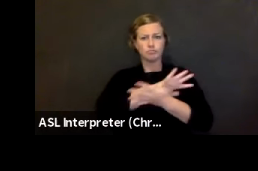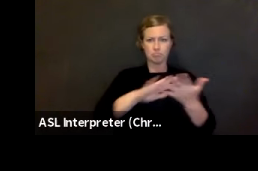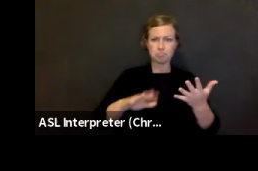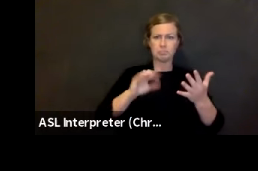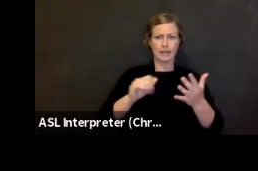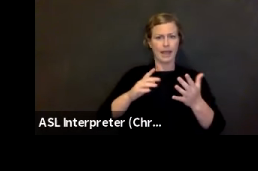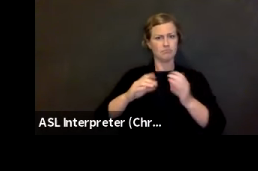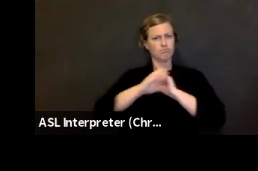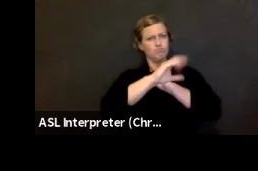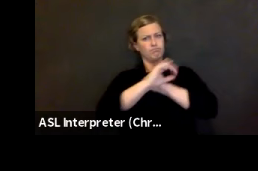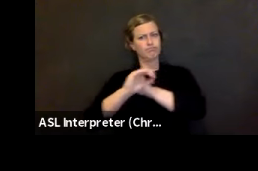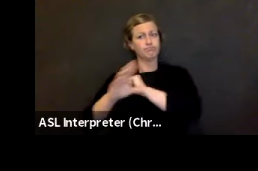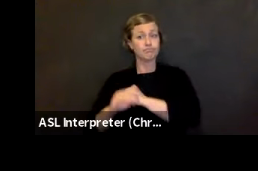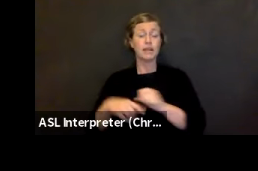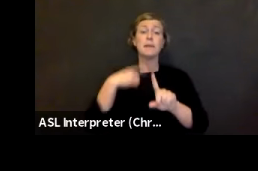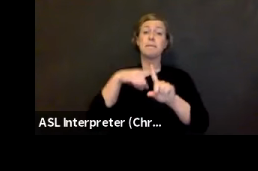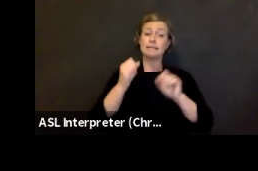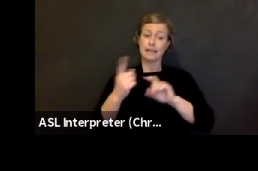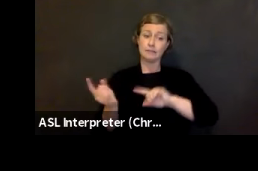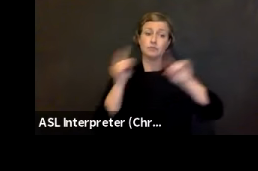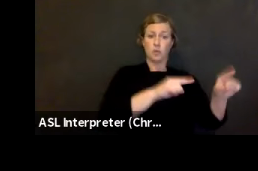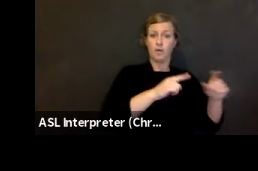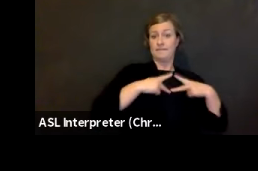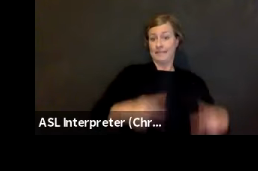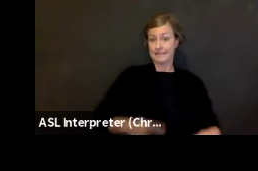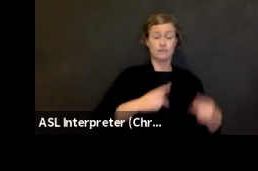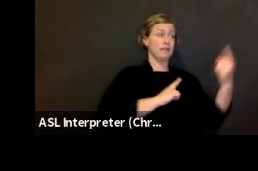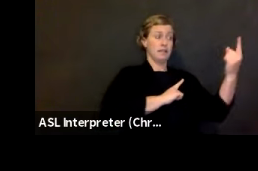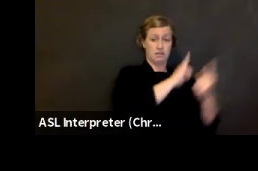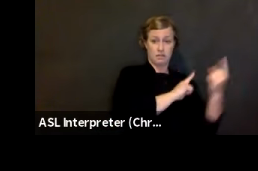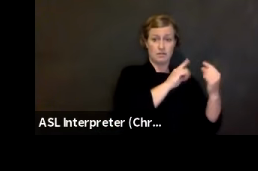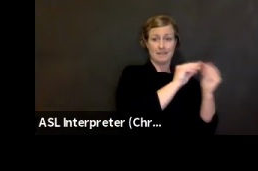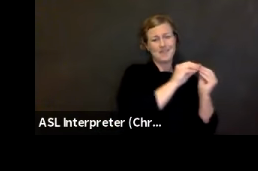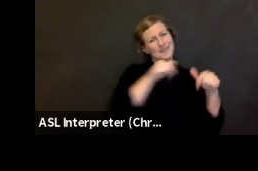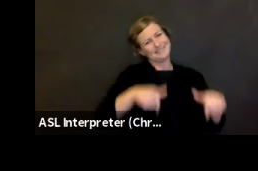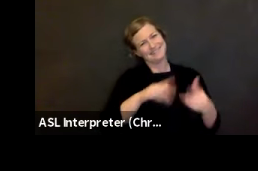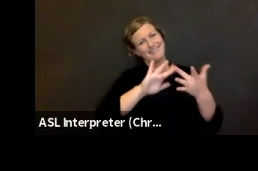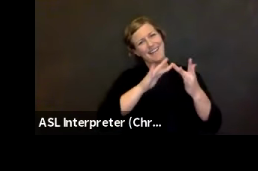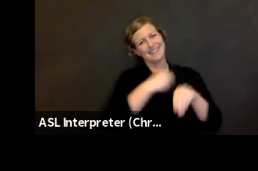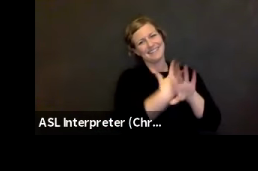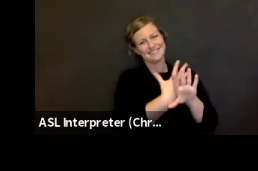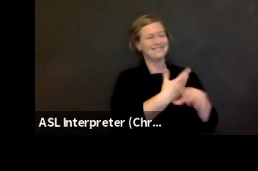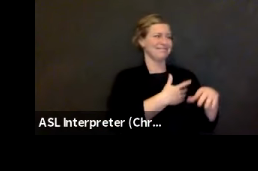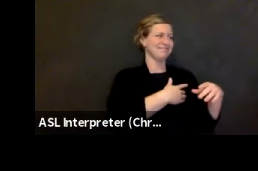ACLU. We can get our message published in the media either through the editor,